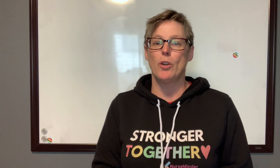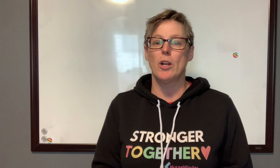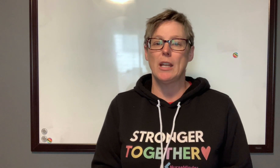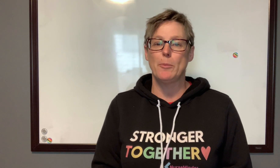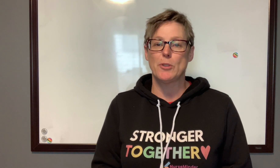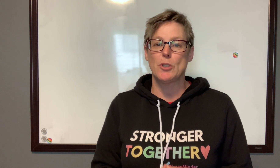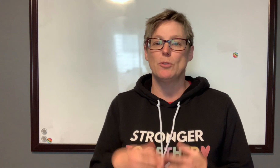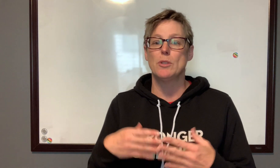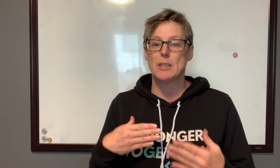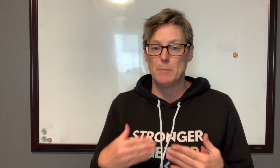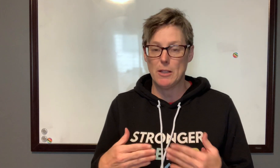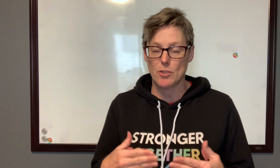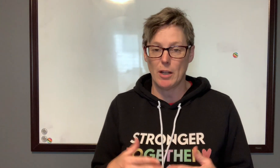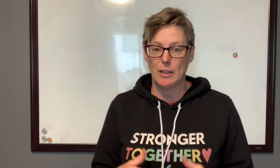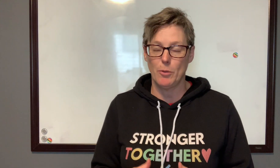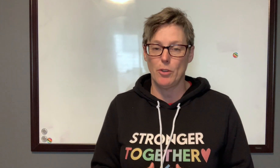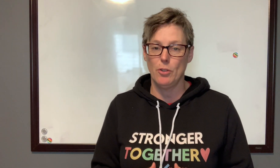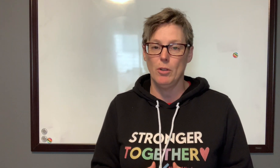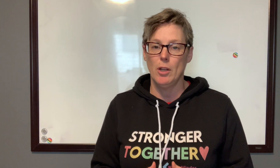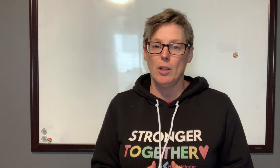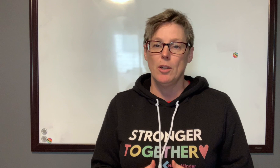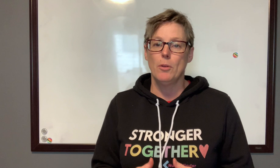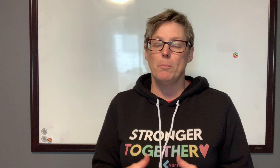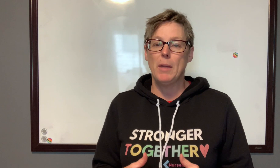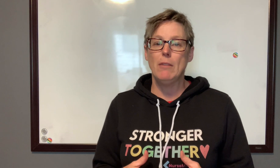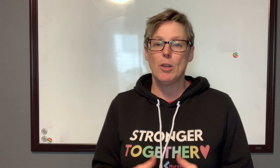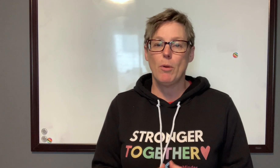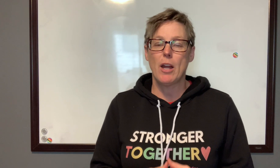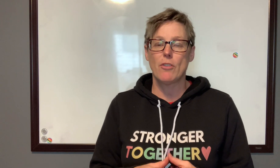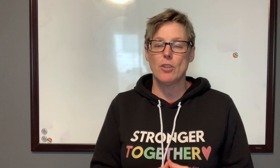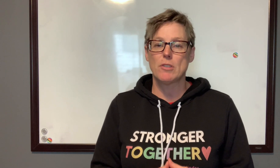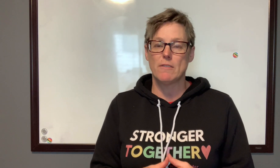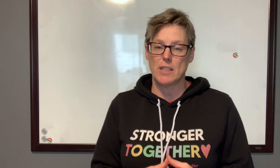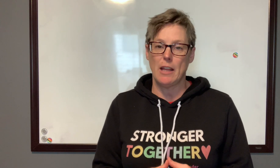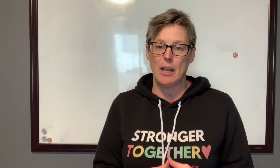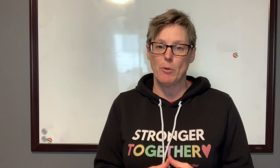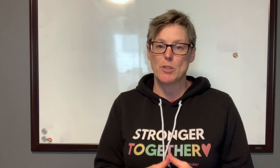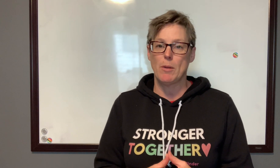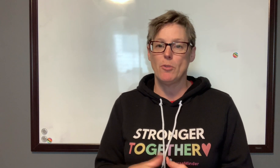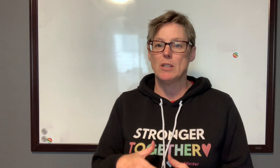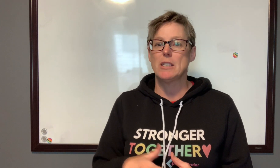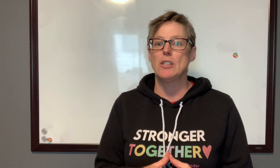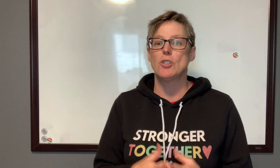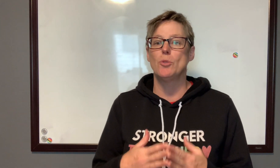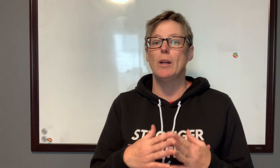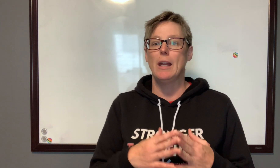not able to speak directly with you may require the use of sign language so i'm going to